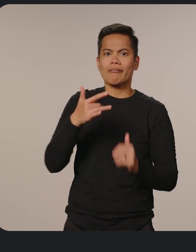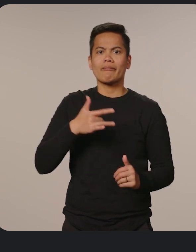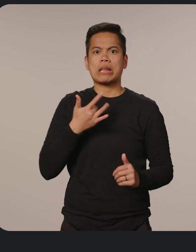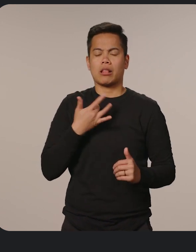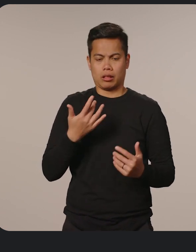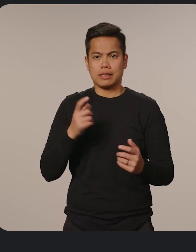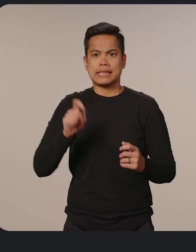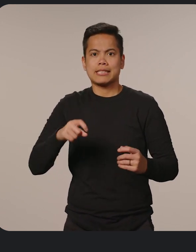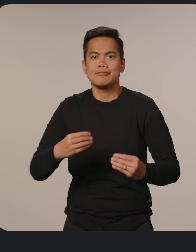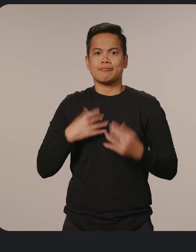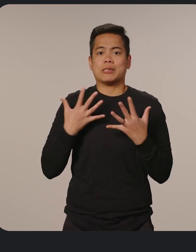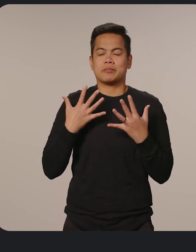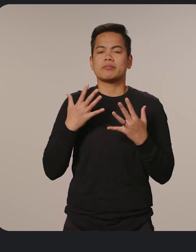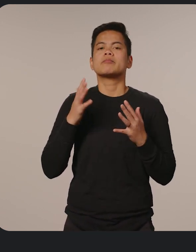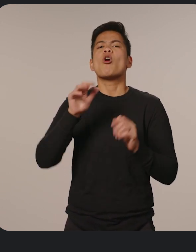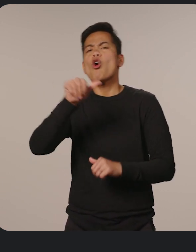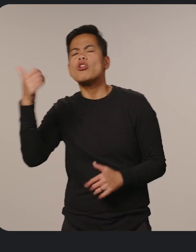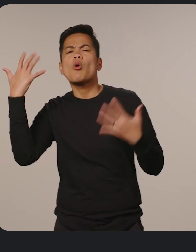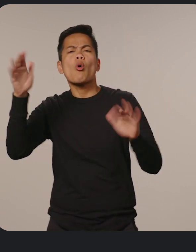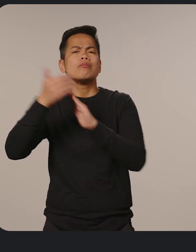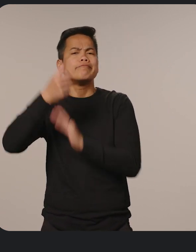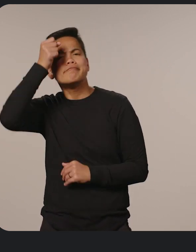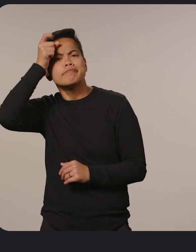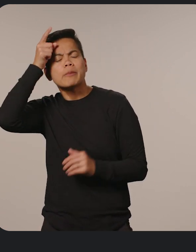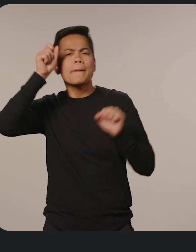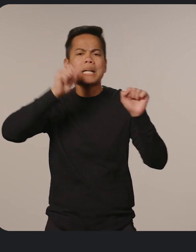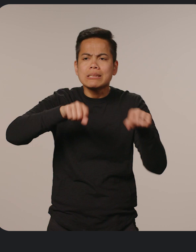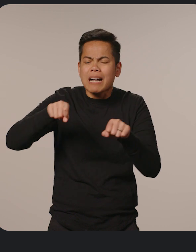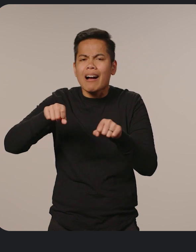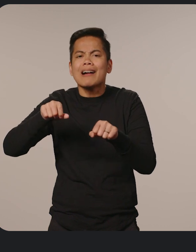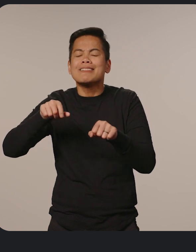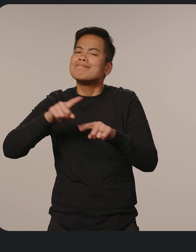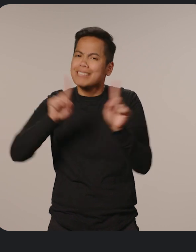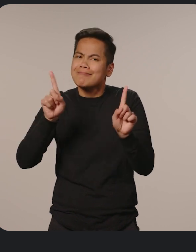but find it difficult to turn that vision into reality.